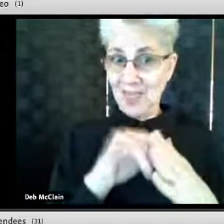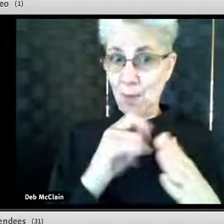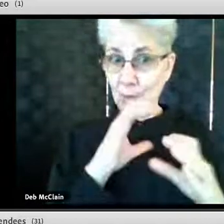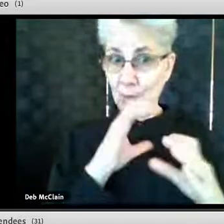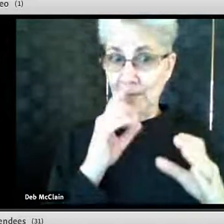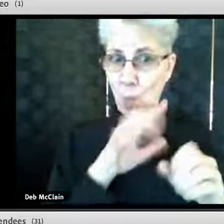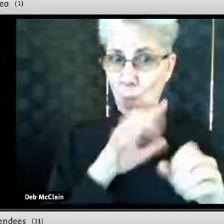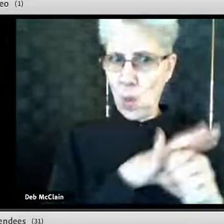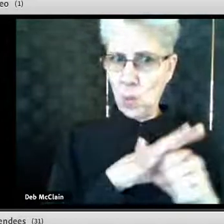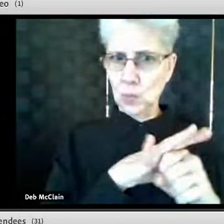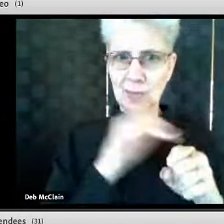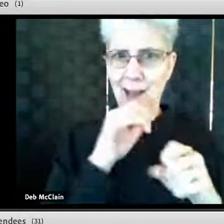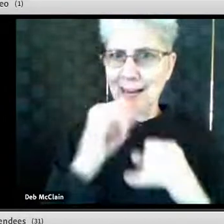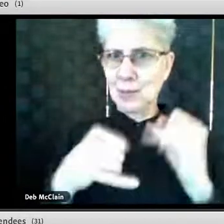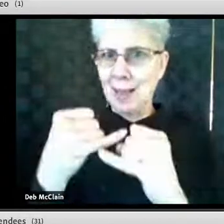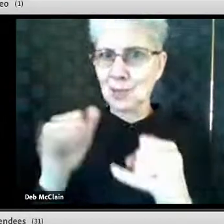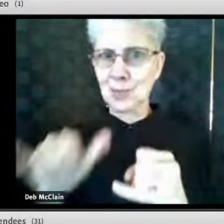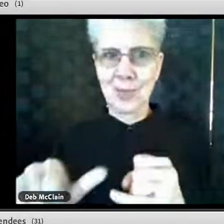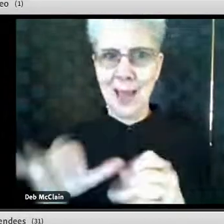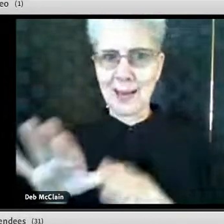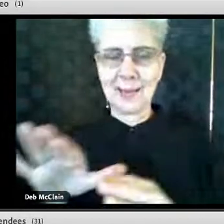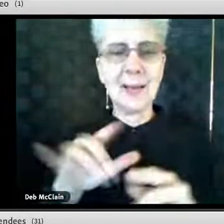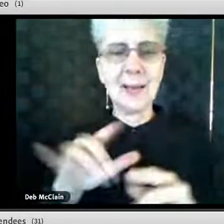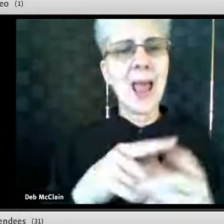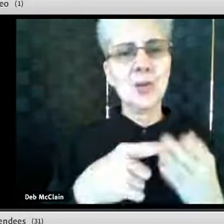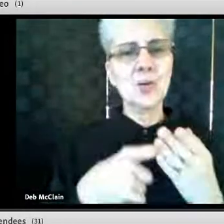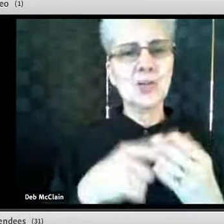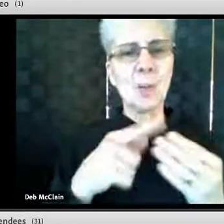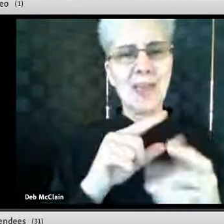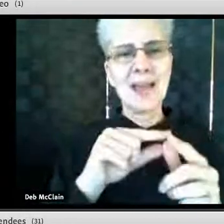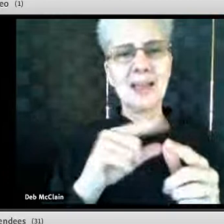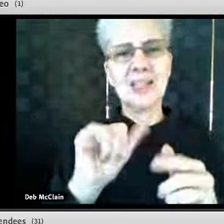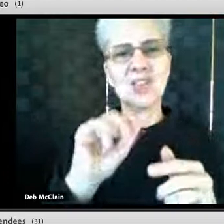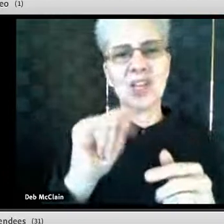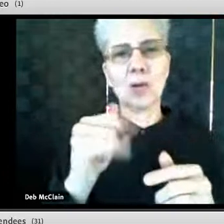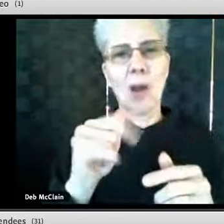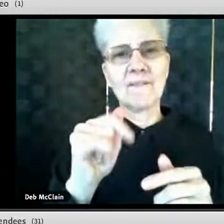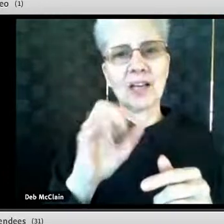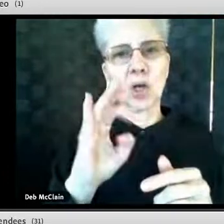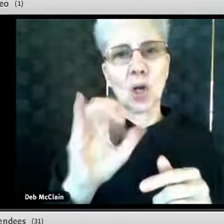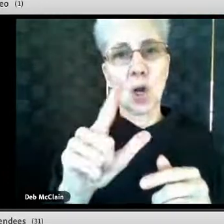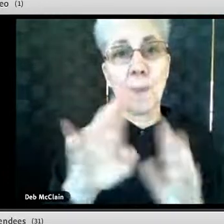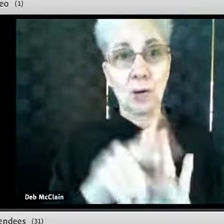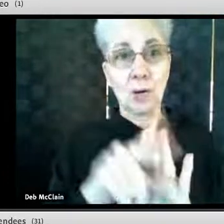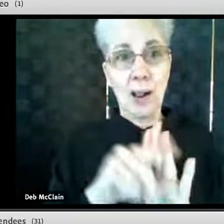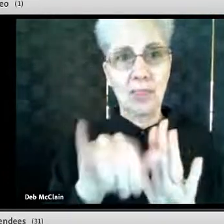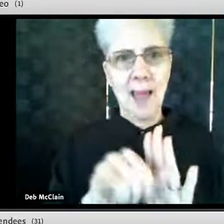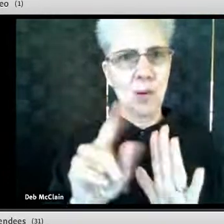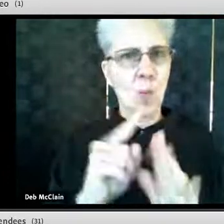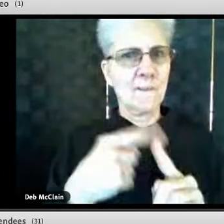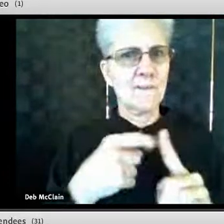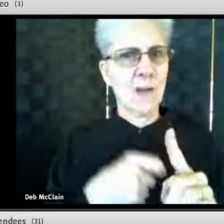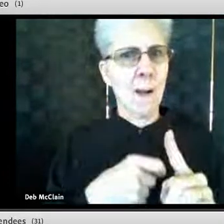but are they the followers that I'm looking for?" and you can get into that with that geographical background.